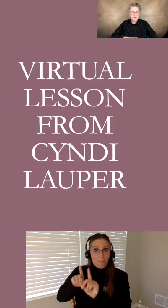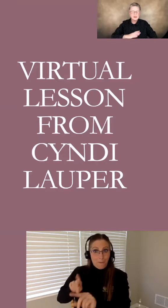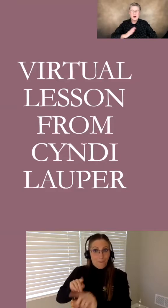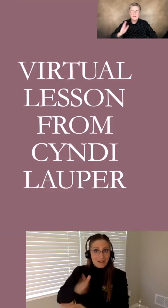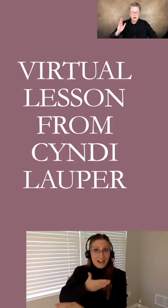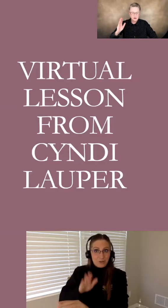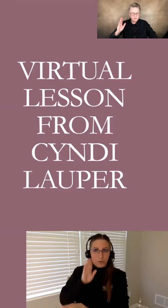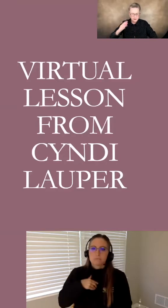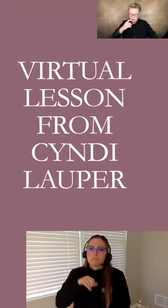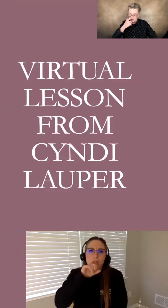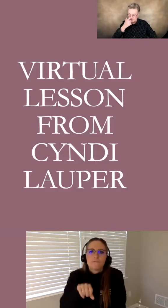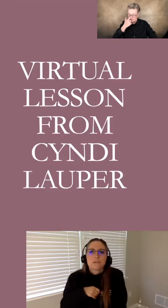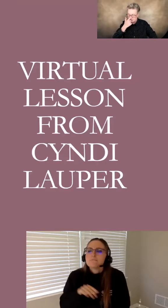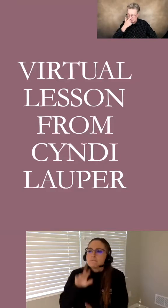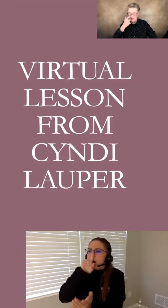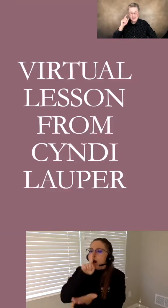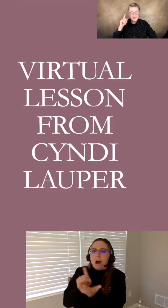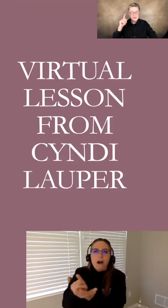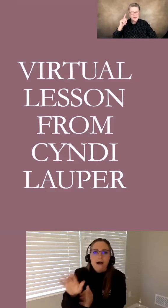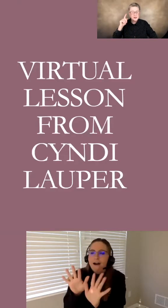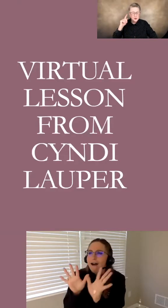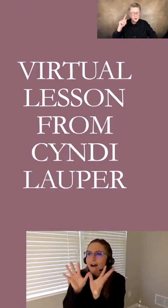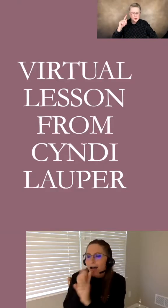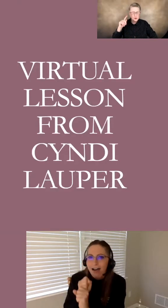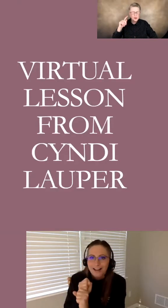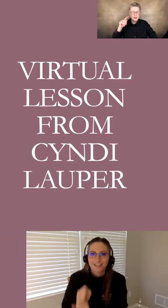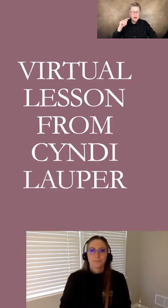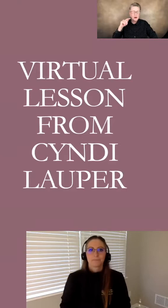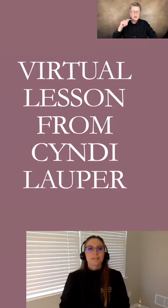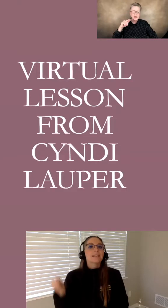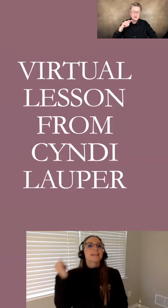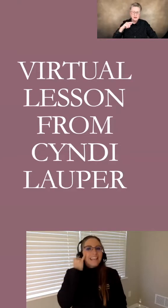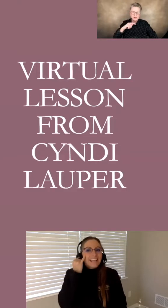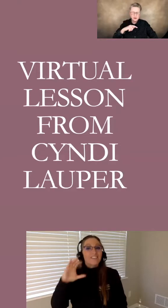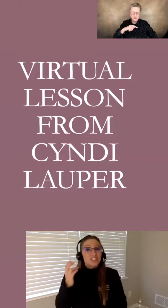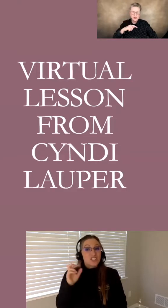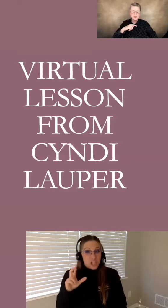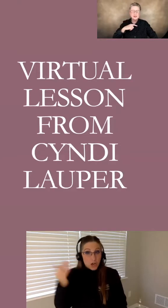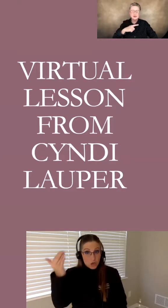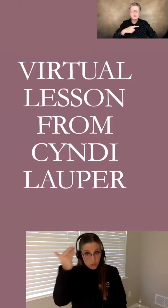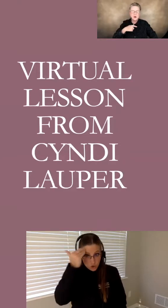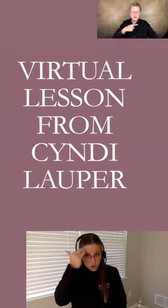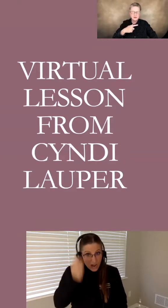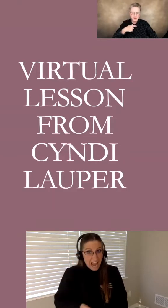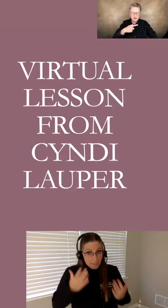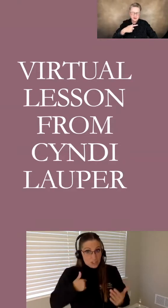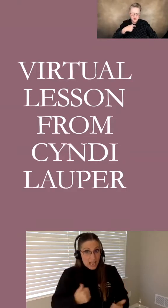I love her um I think if she knew how much I loved her, she would want to be my best friend